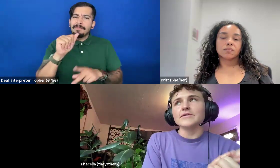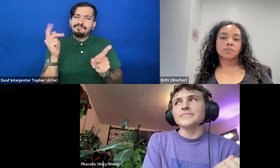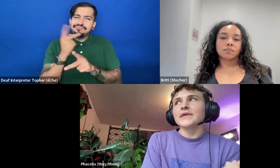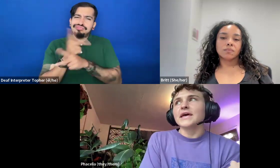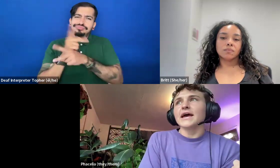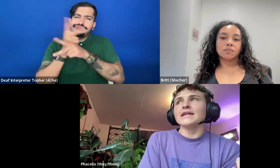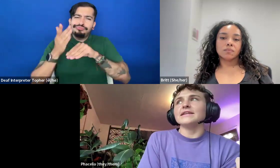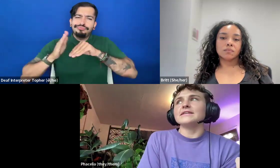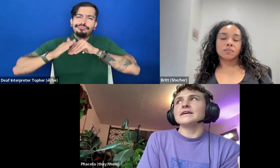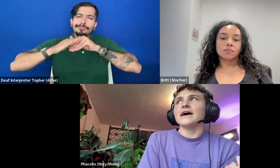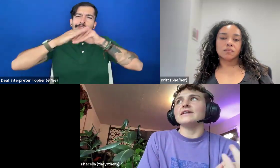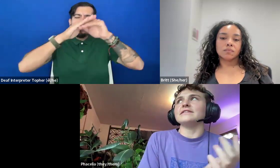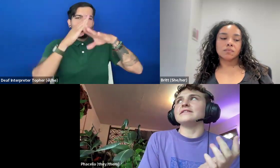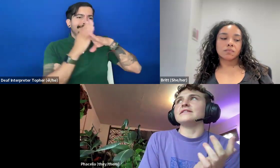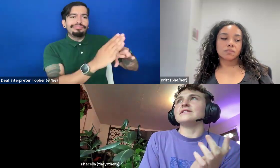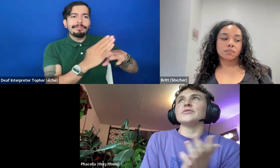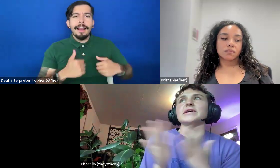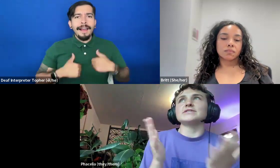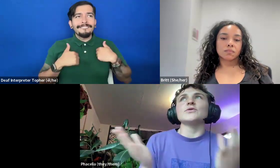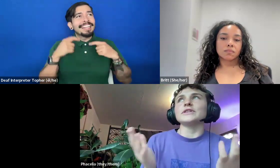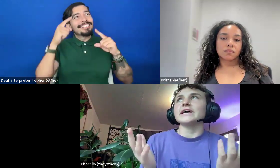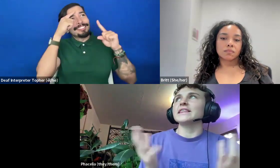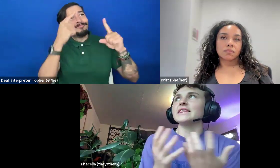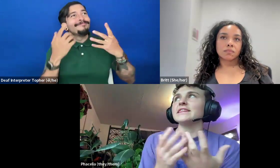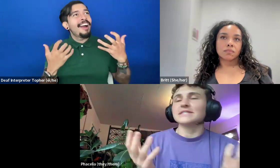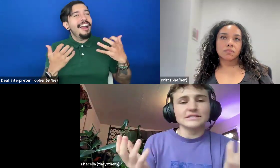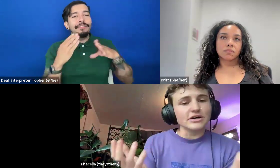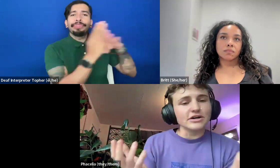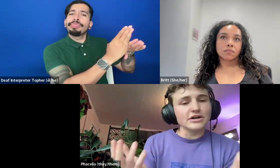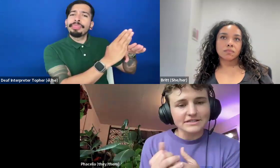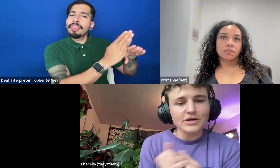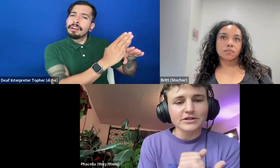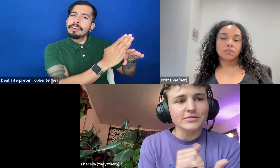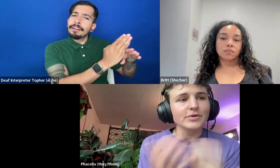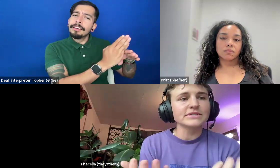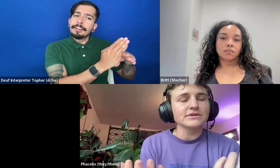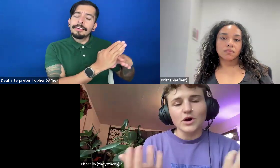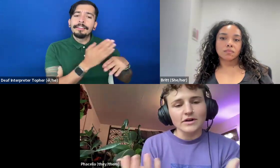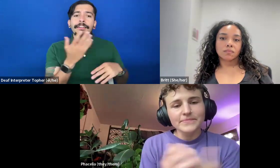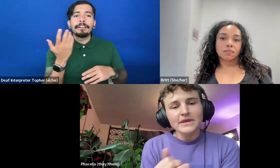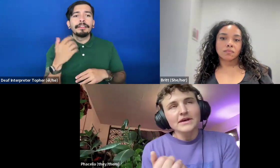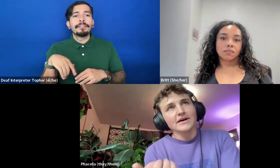Um, and, and, they're being told like, this is good, this is what you're supposed to want.